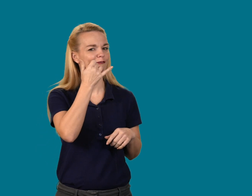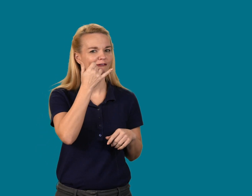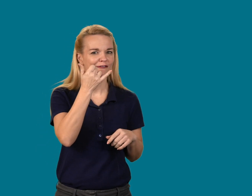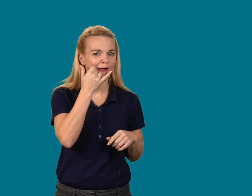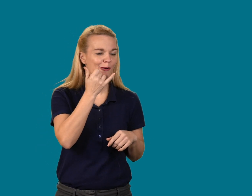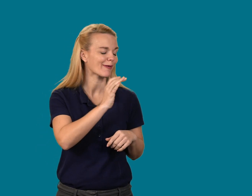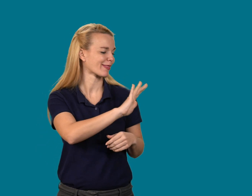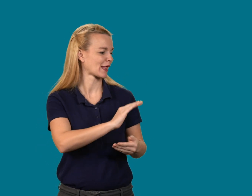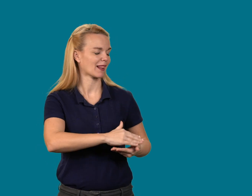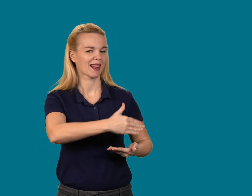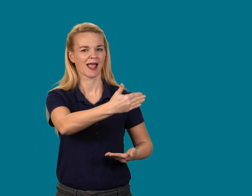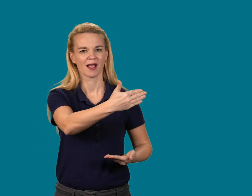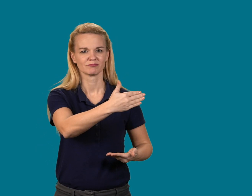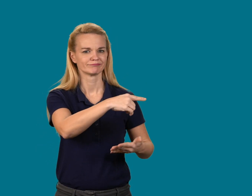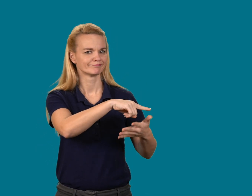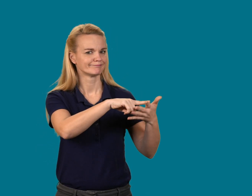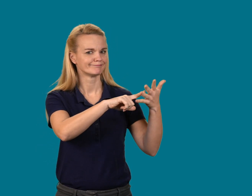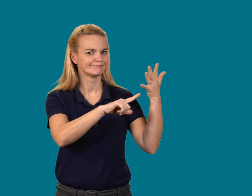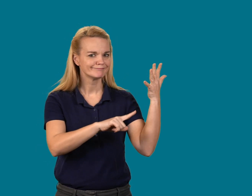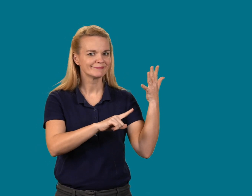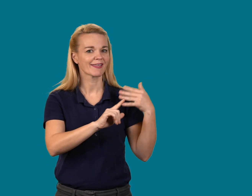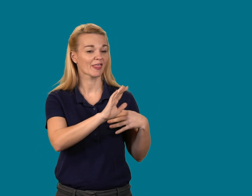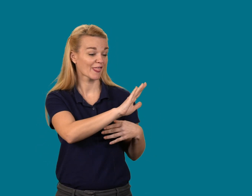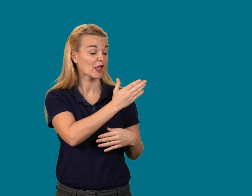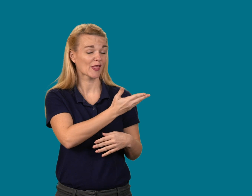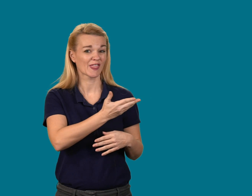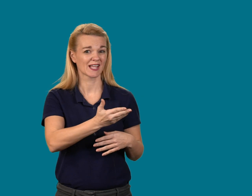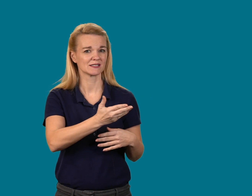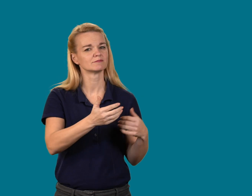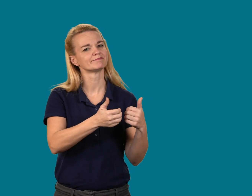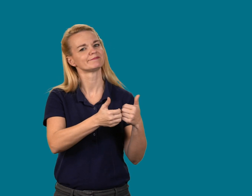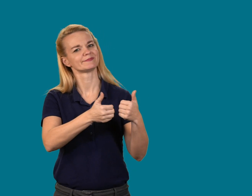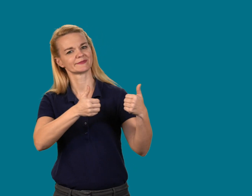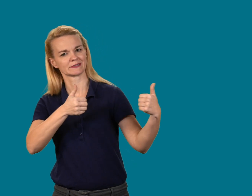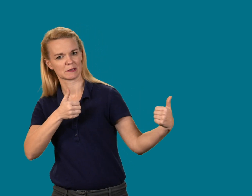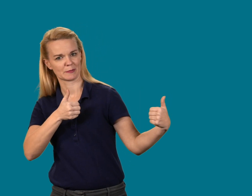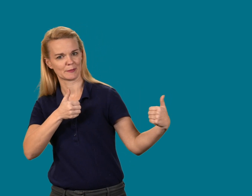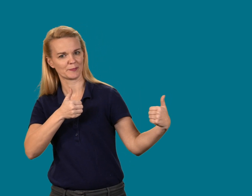for example, a cell phone— with others in the home.